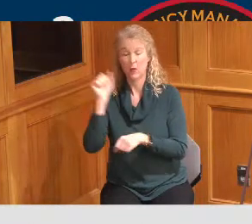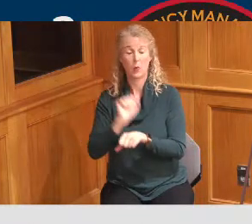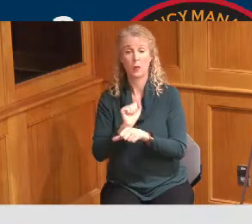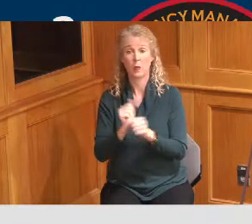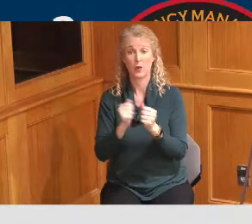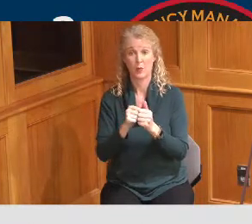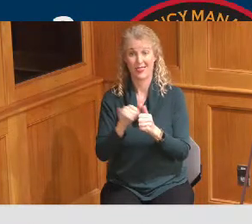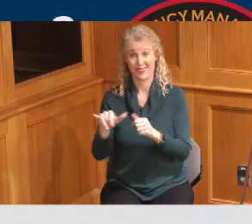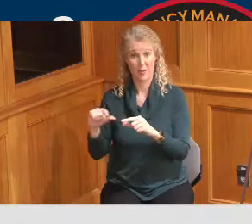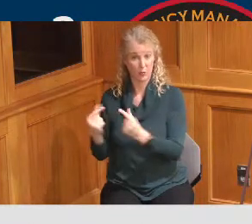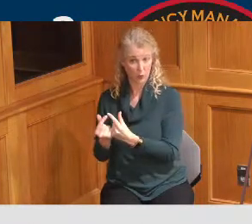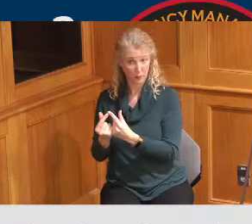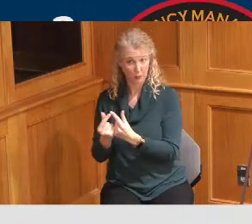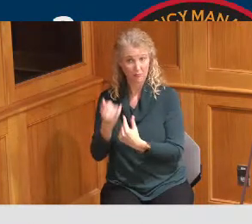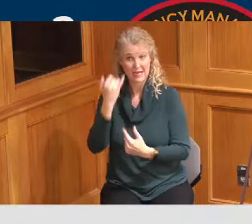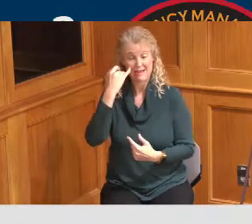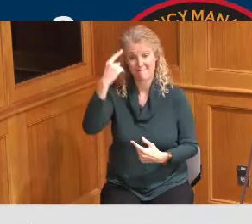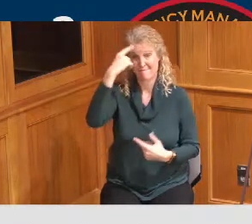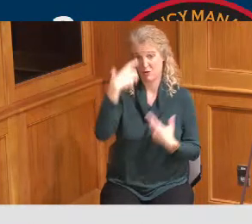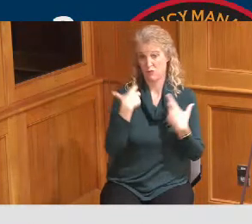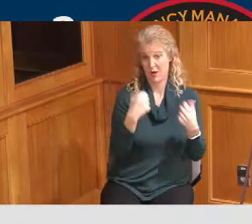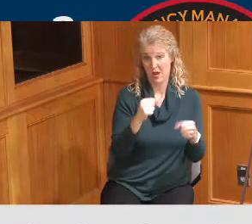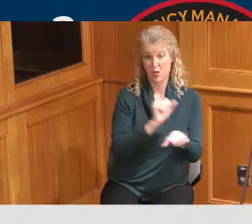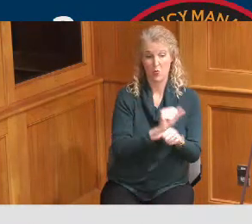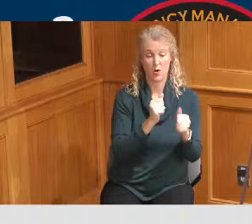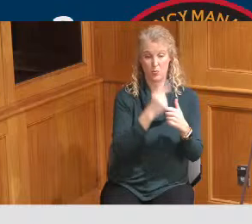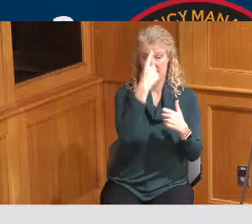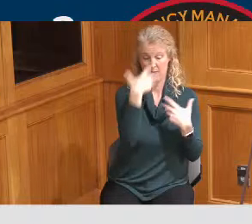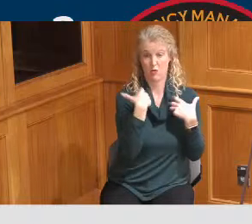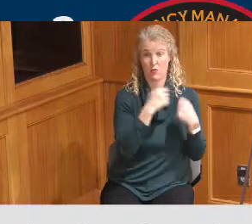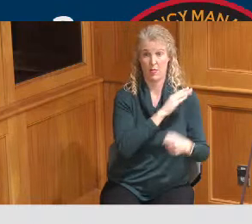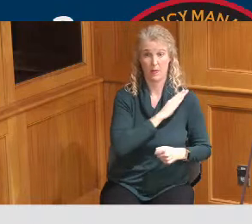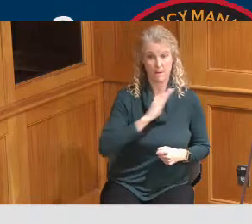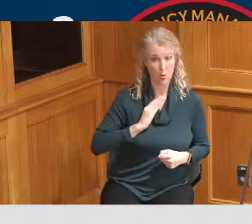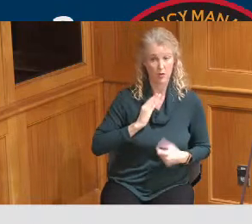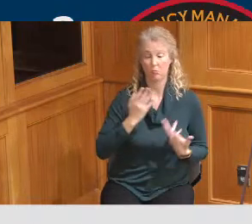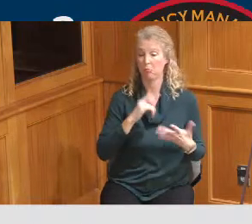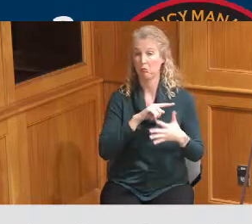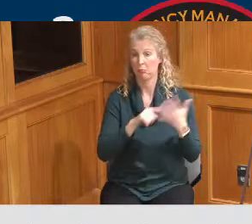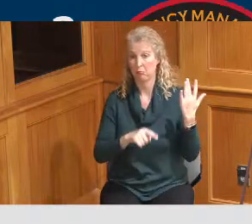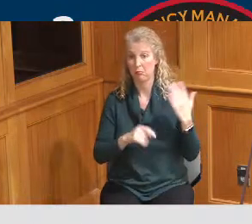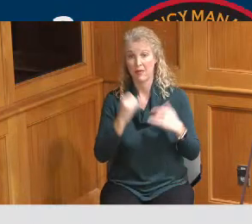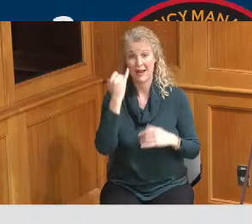them we we need mental health we go to the Mental Health Board so but we need to know who's in our